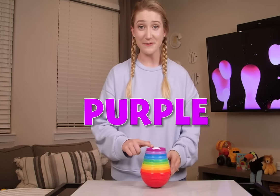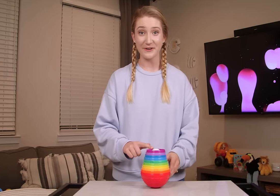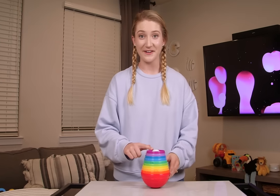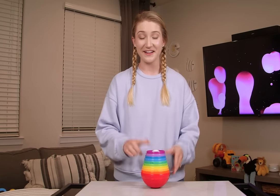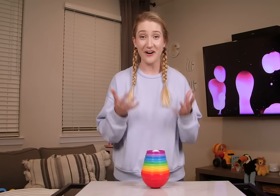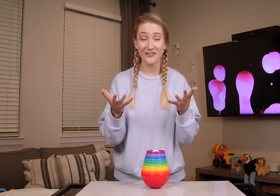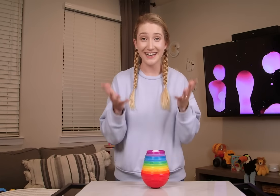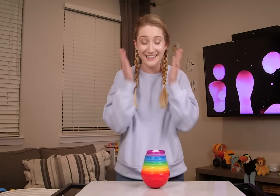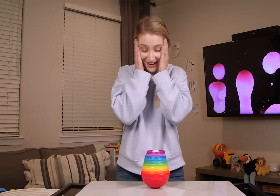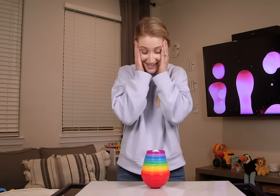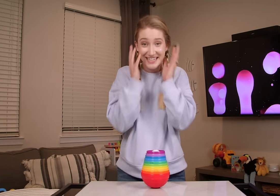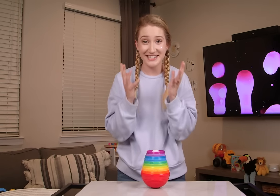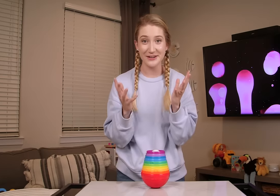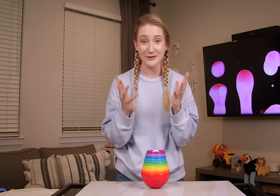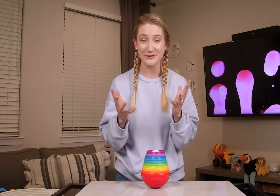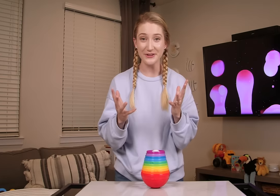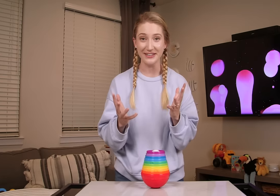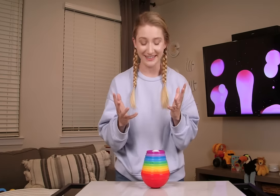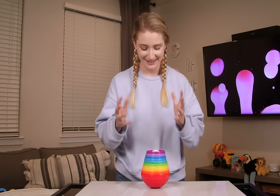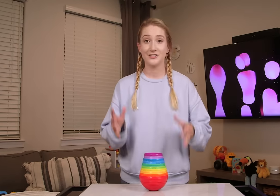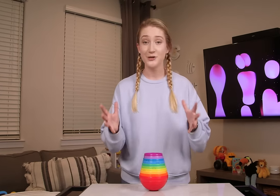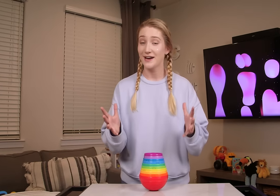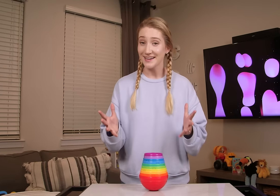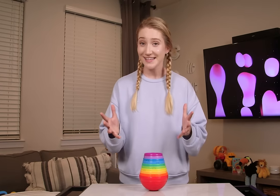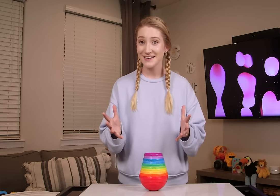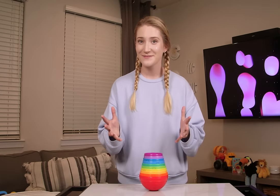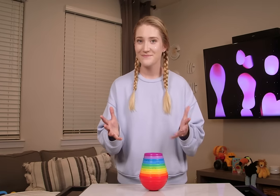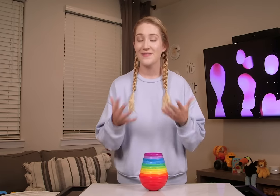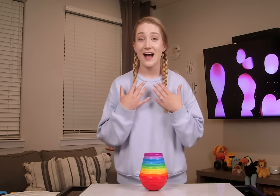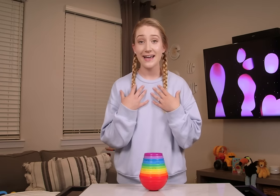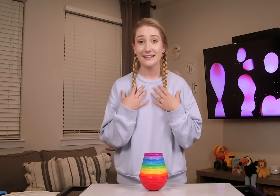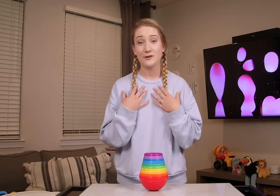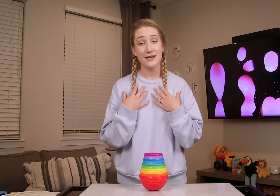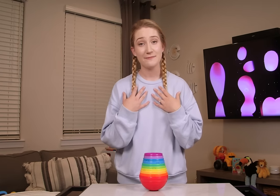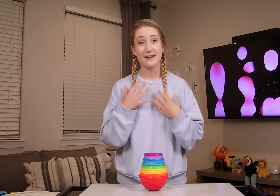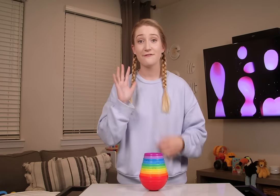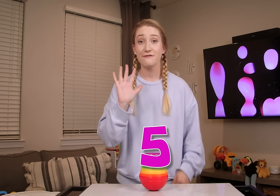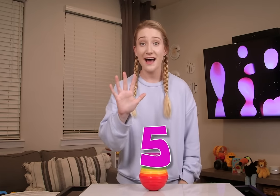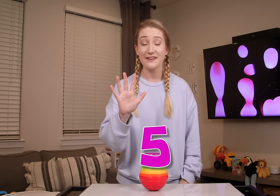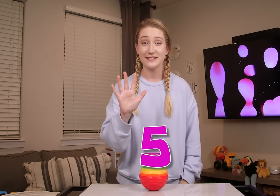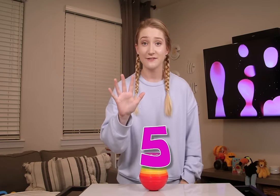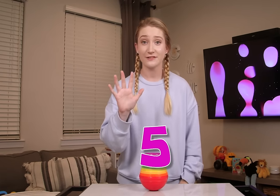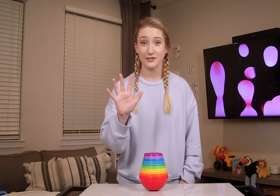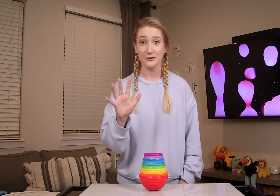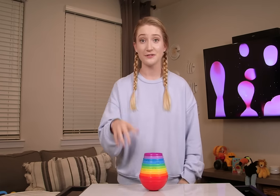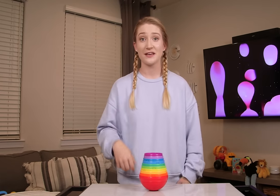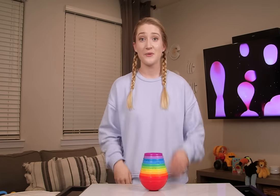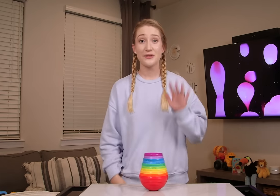Oh my gosh, that's so cool! You know what I think? I think we can make five different circles with